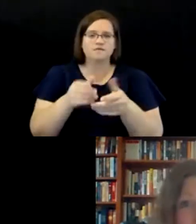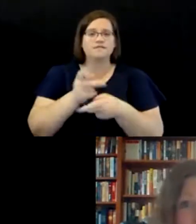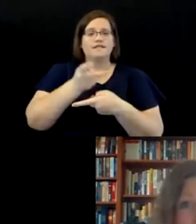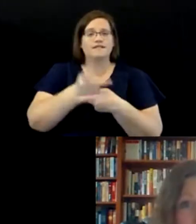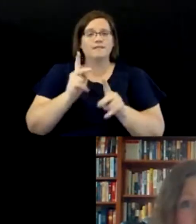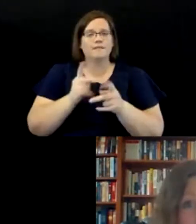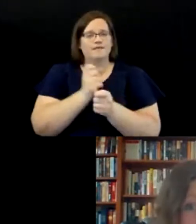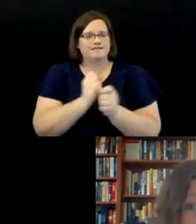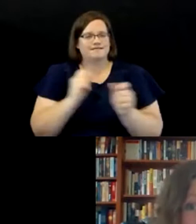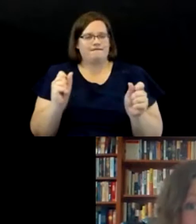from this relentless virus.